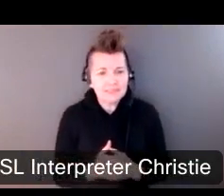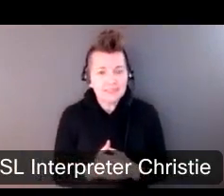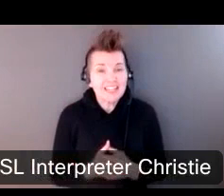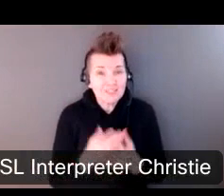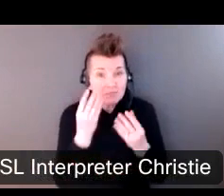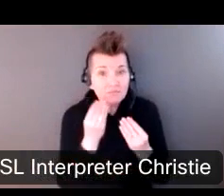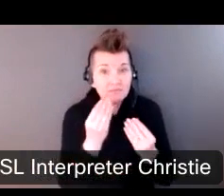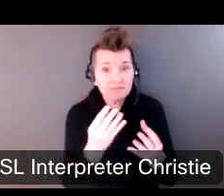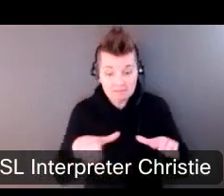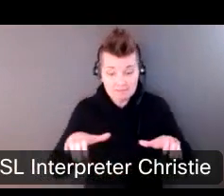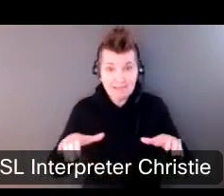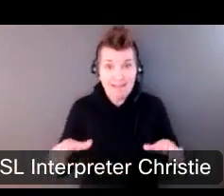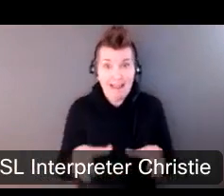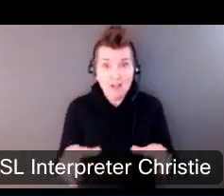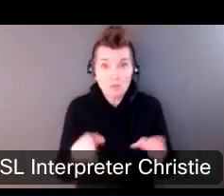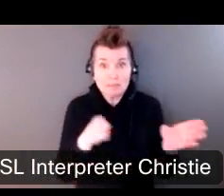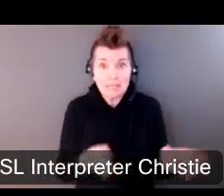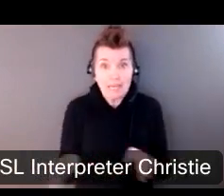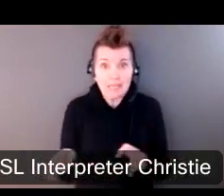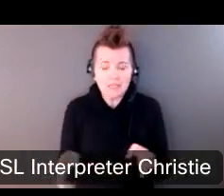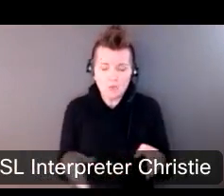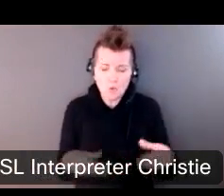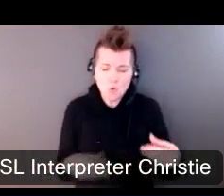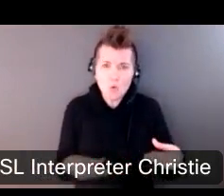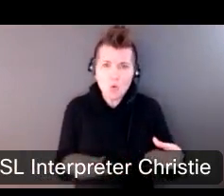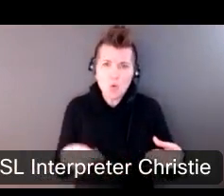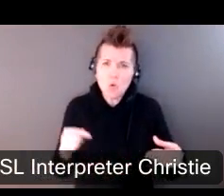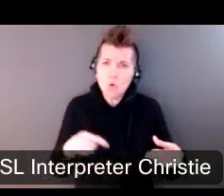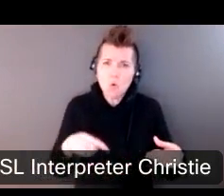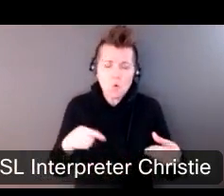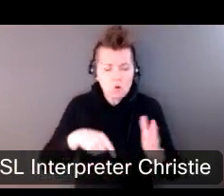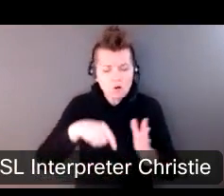Jennifer outlined beforehand. It's very, very comprehensive.